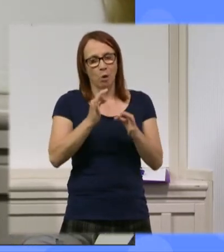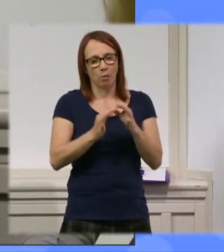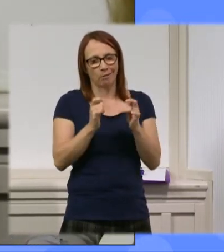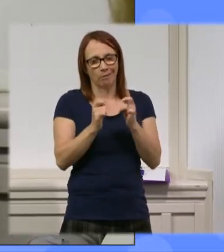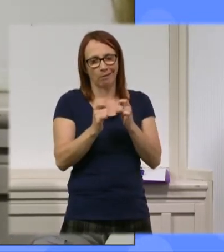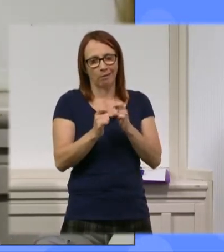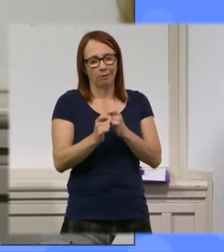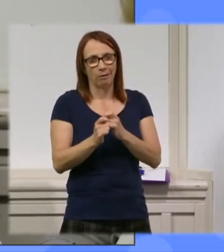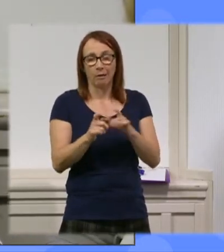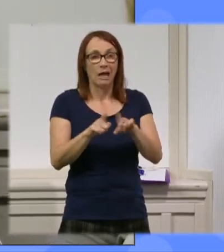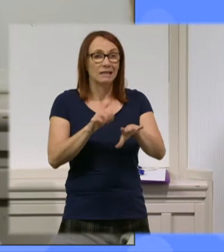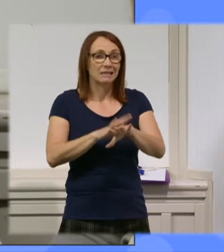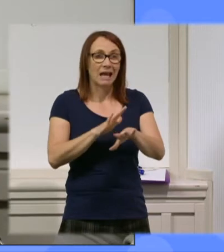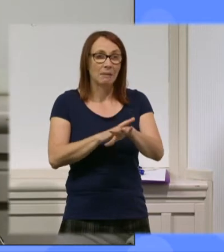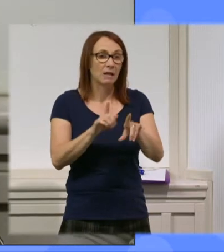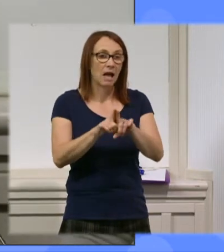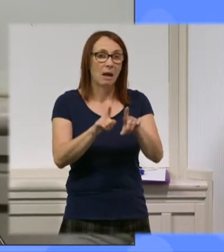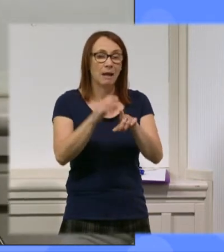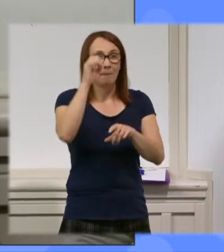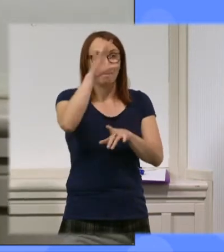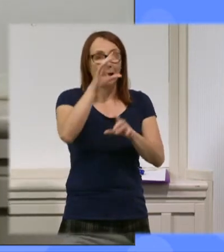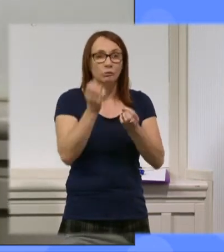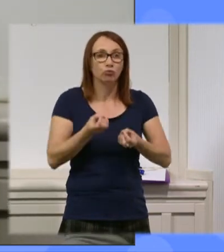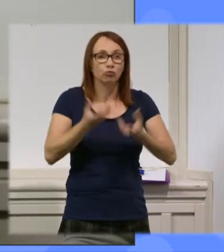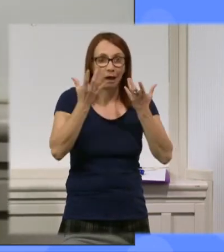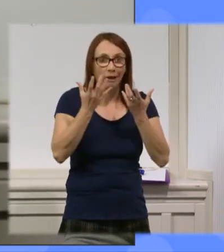other things going on at that time we have the miners strike I helped set up